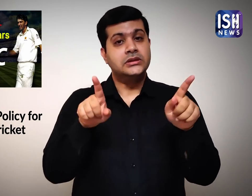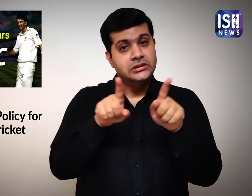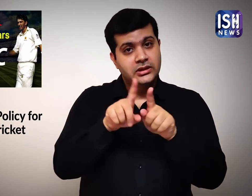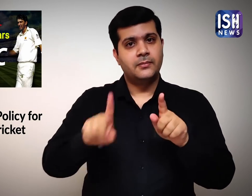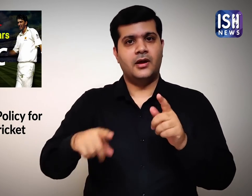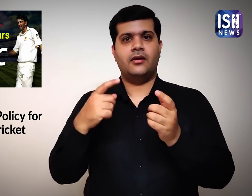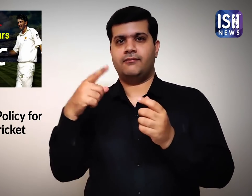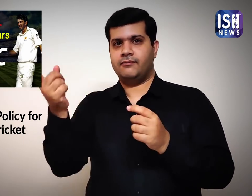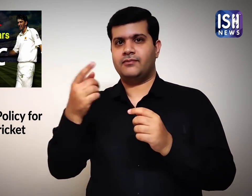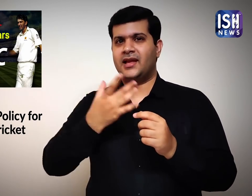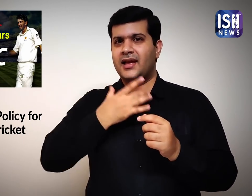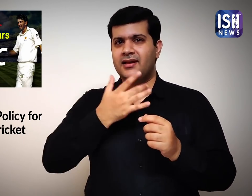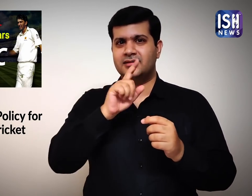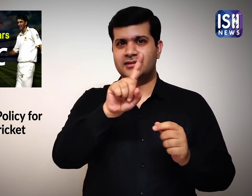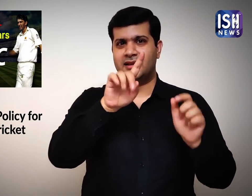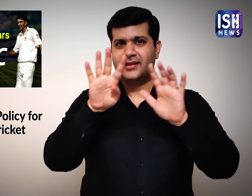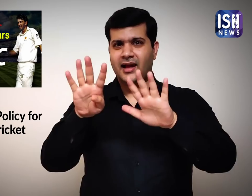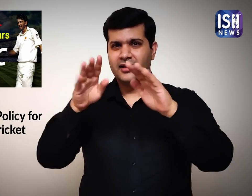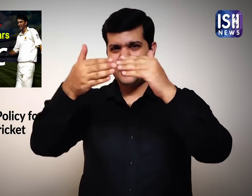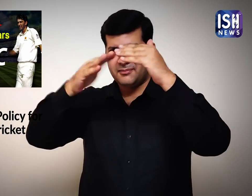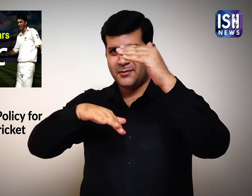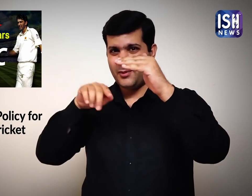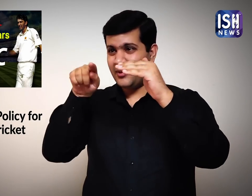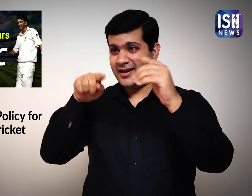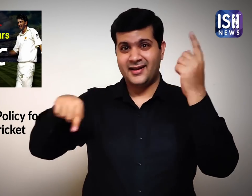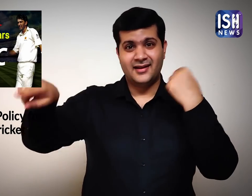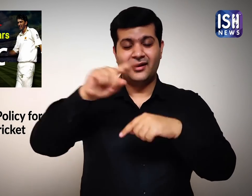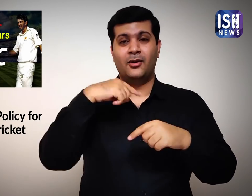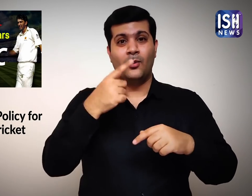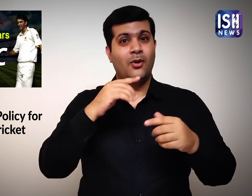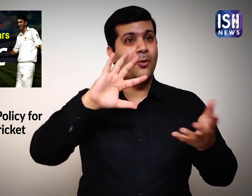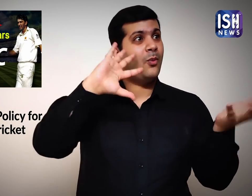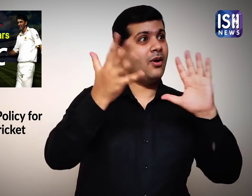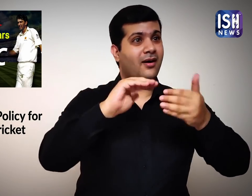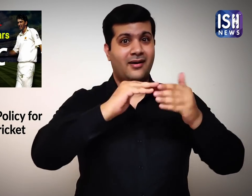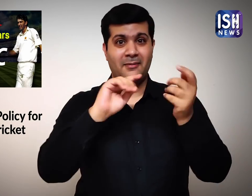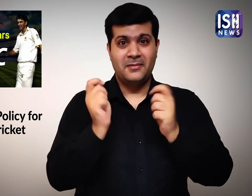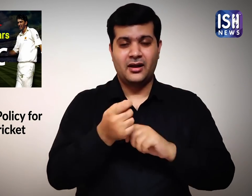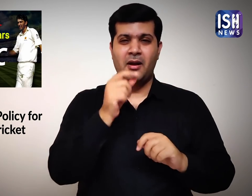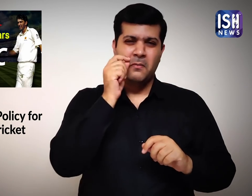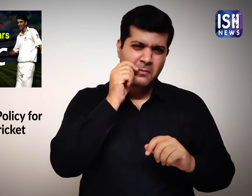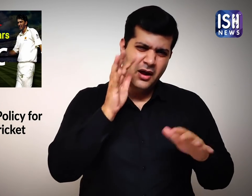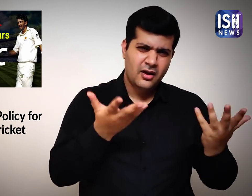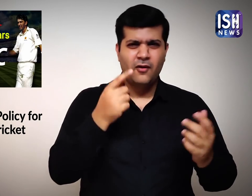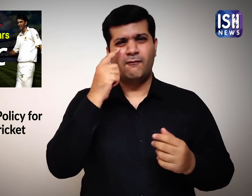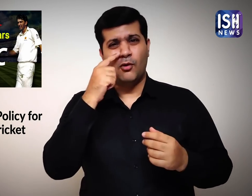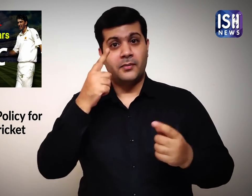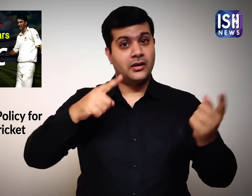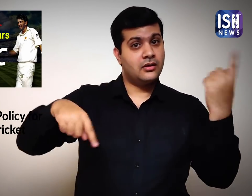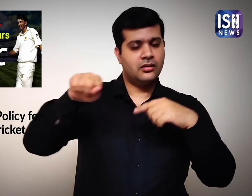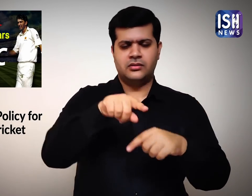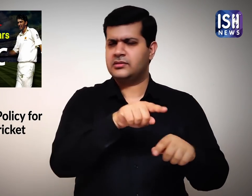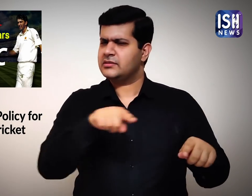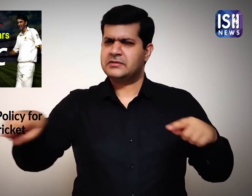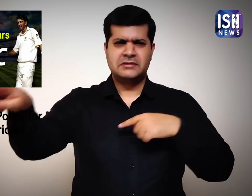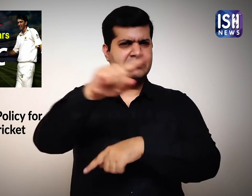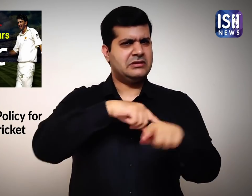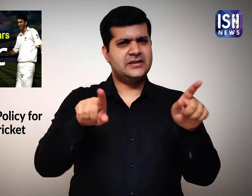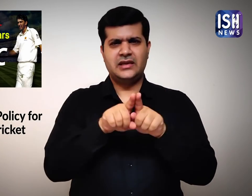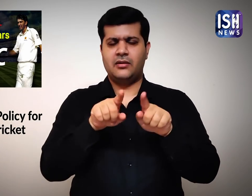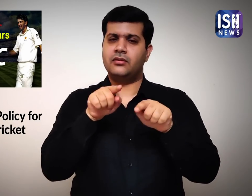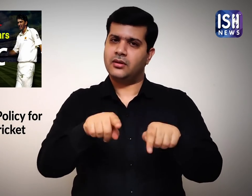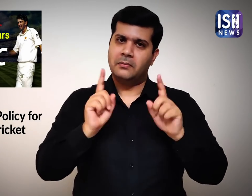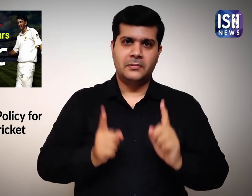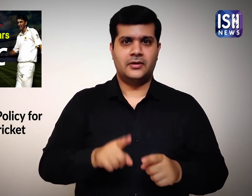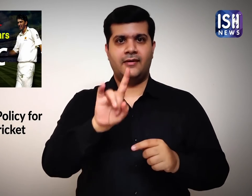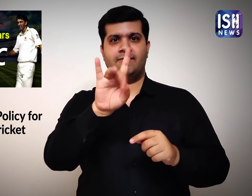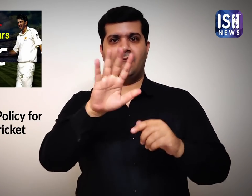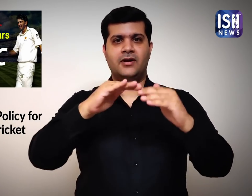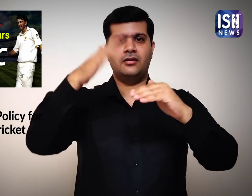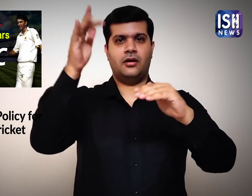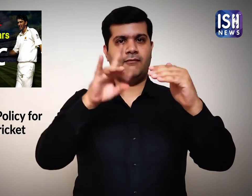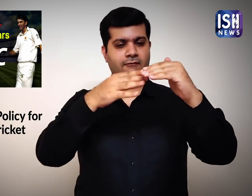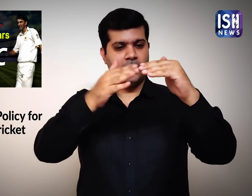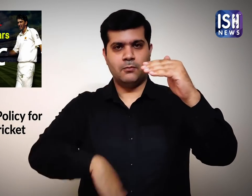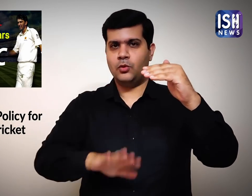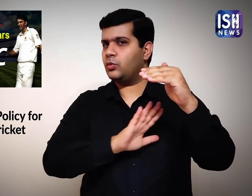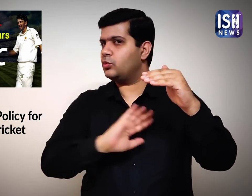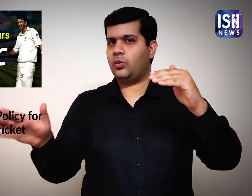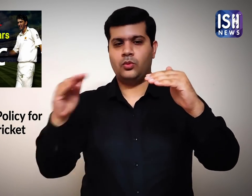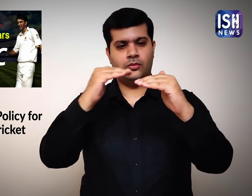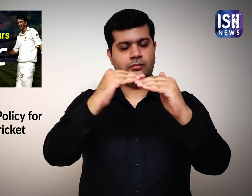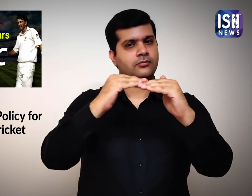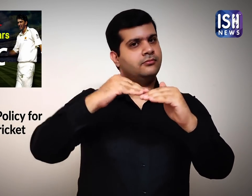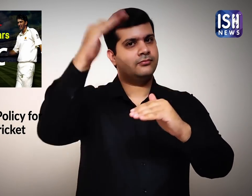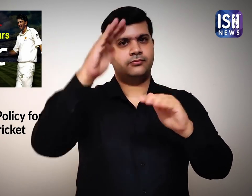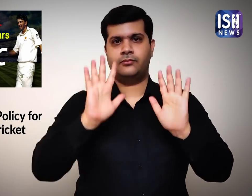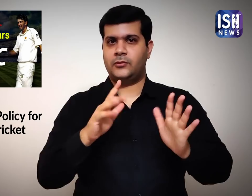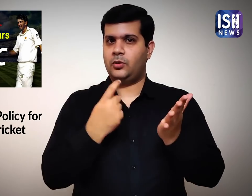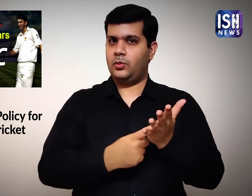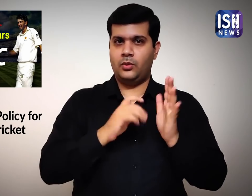In Under-19 international tournaments, both male and female players need to be above 15 years of age.